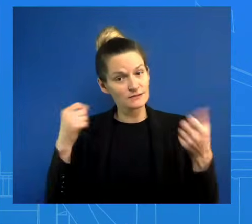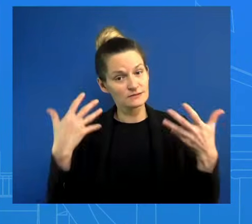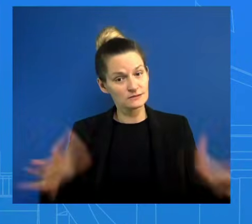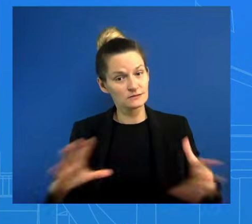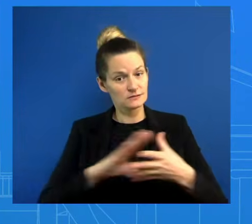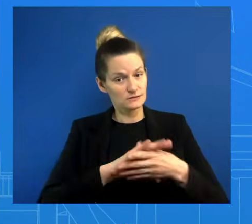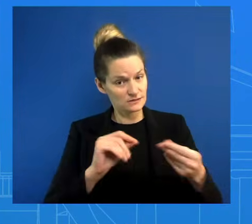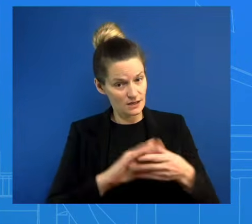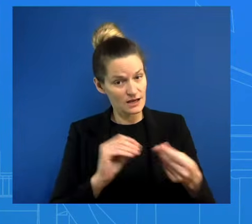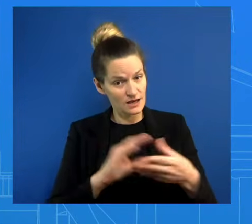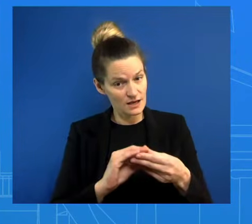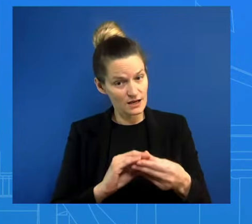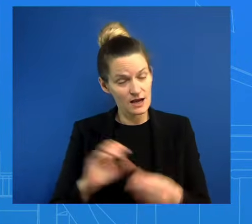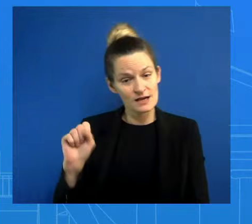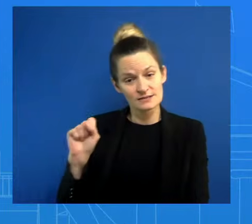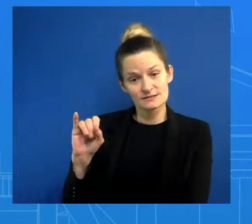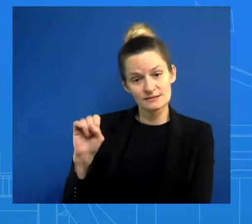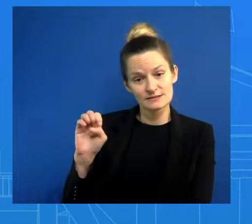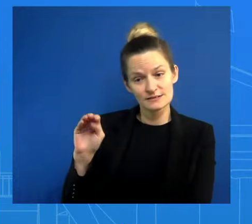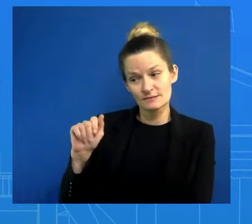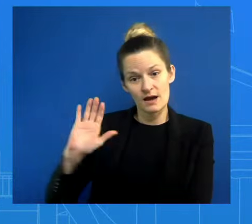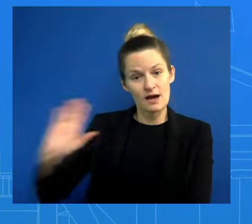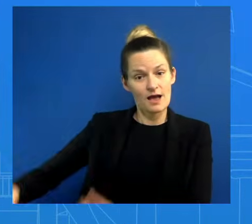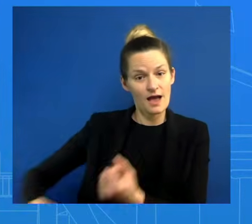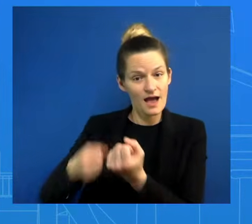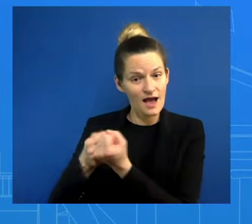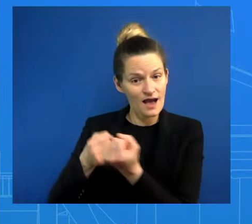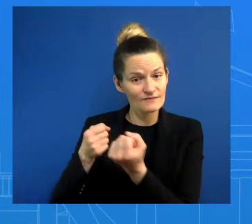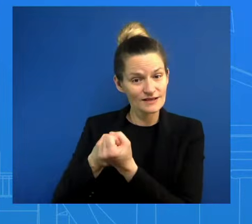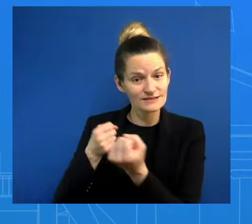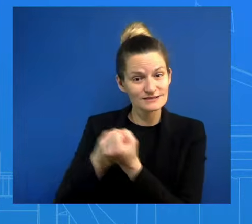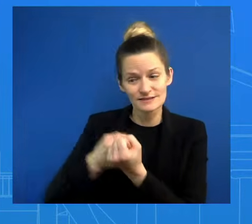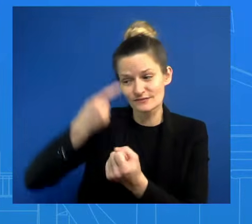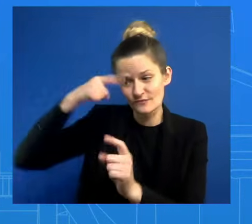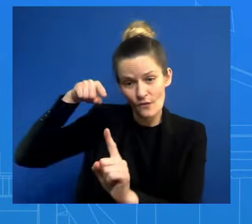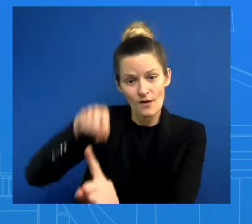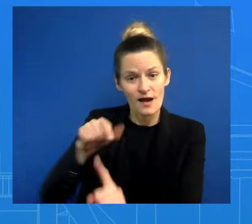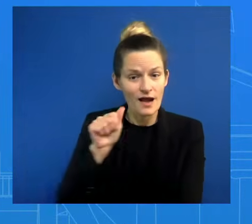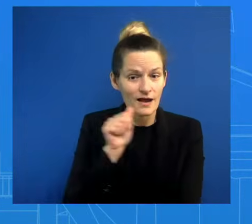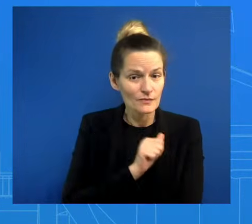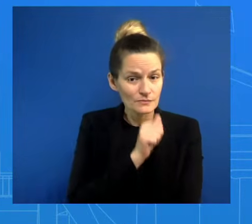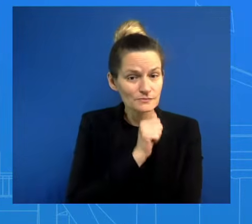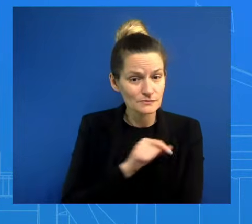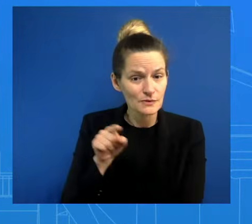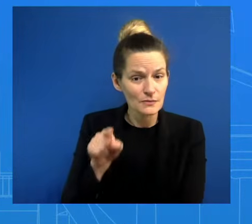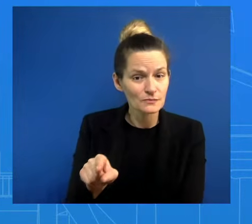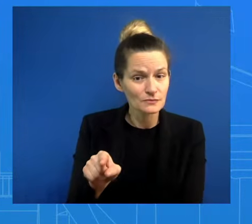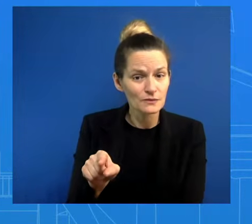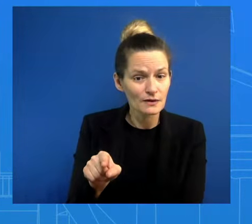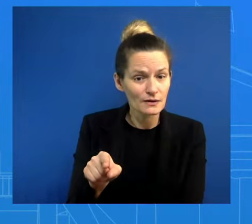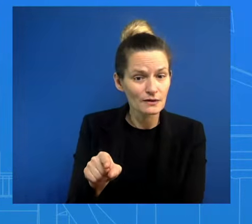in so many issues important to the state." End quote. Does he regret making that statement, which could -- Ms. Jean-Pierre: Not at all. The Press: -- be viewed as an endorsement,